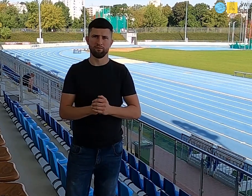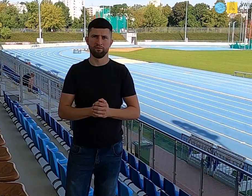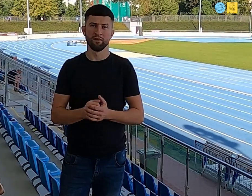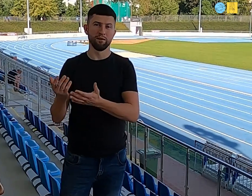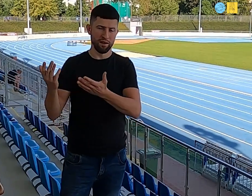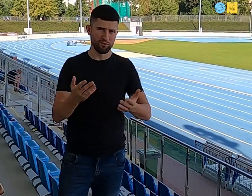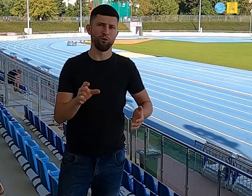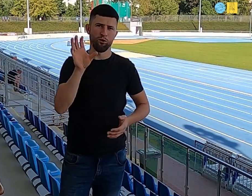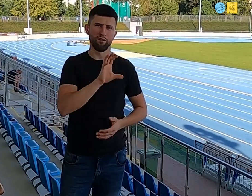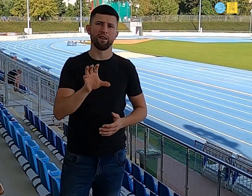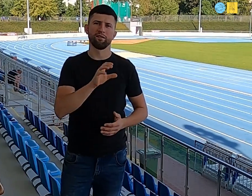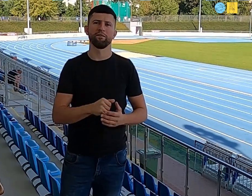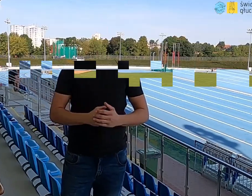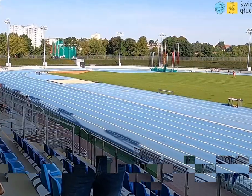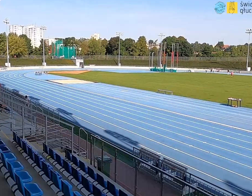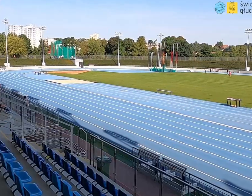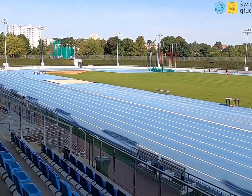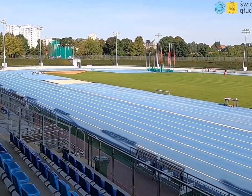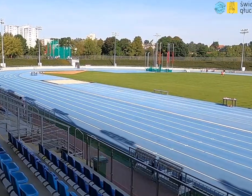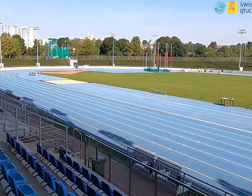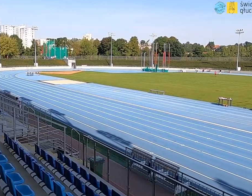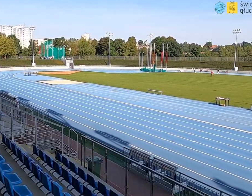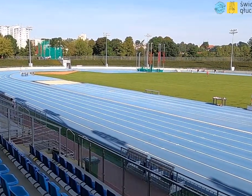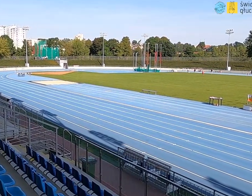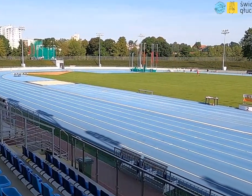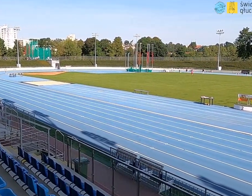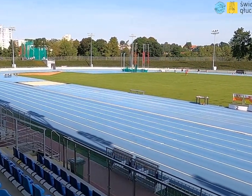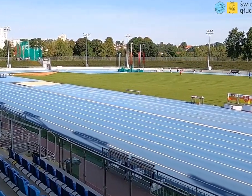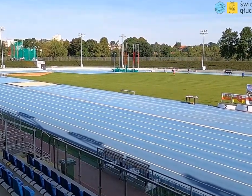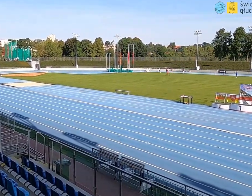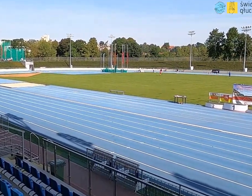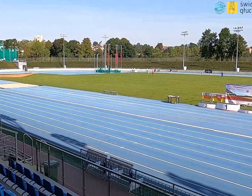Join me in watching a film from this event.